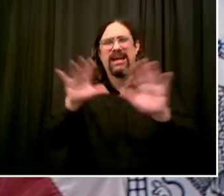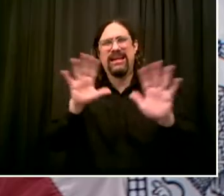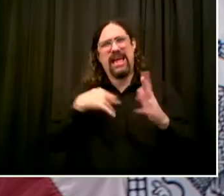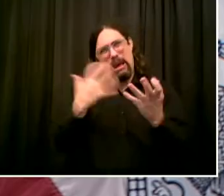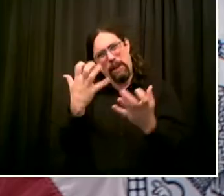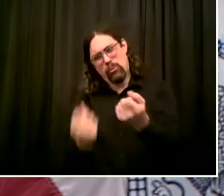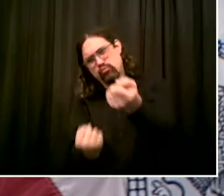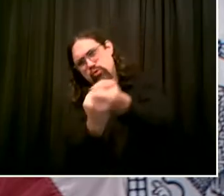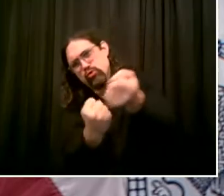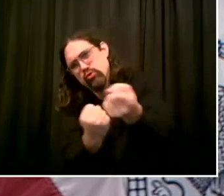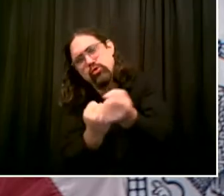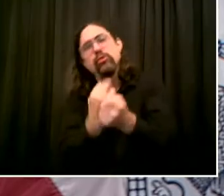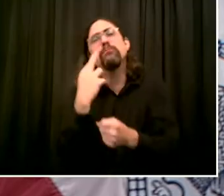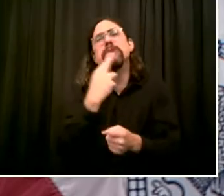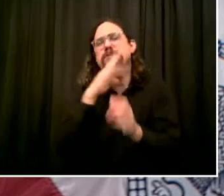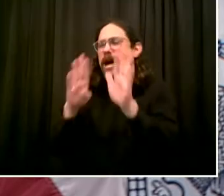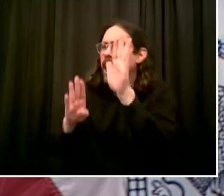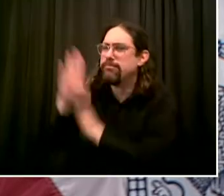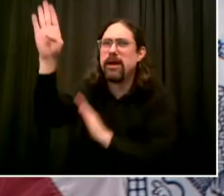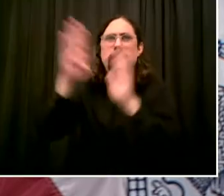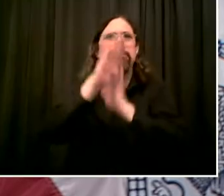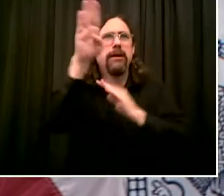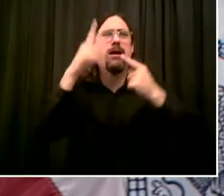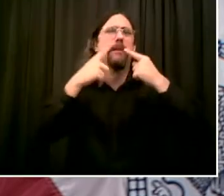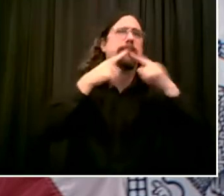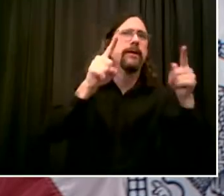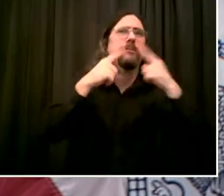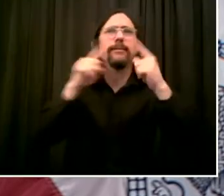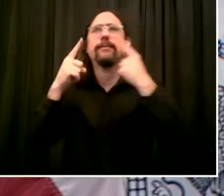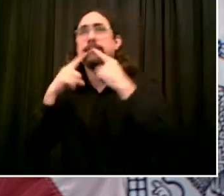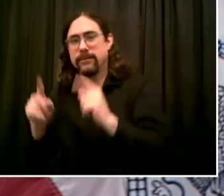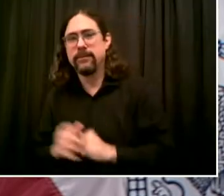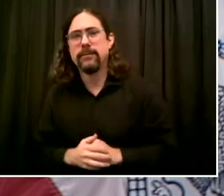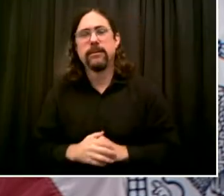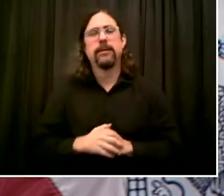RESTAURANT THAT GETS INTO THIS PROGRAM NOT SUCCEED, WE WANT